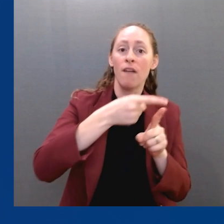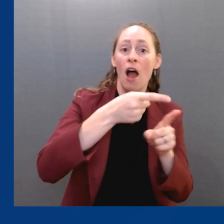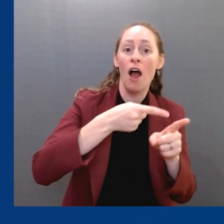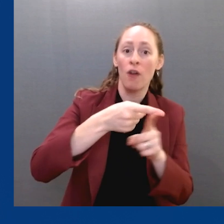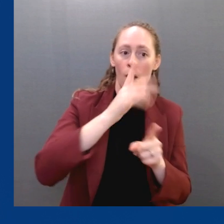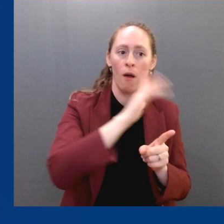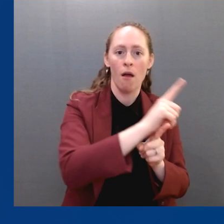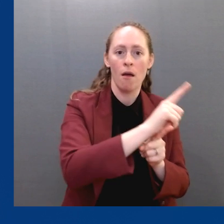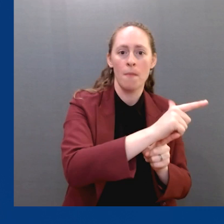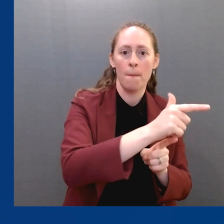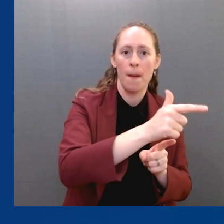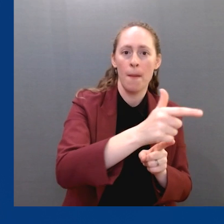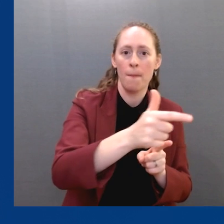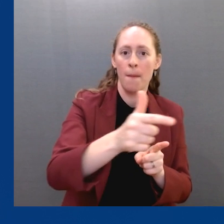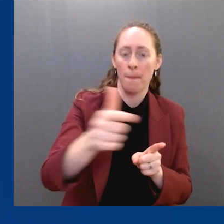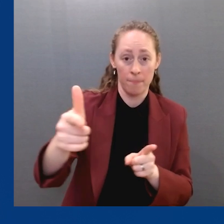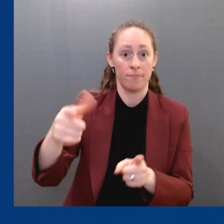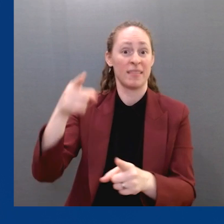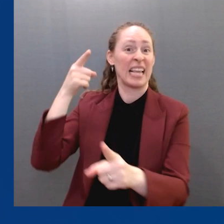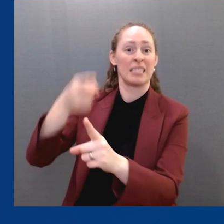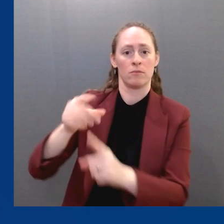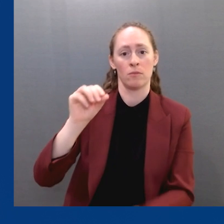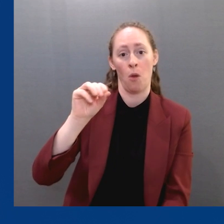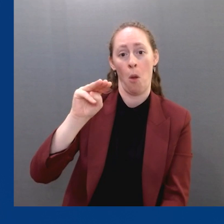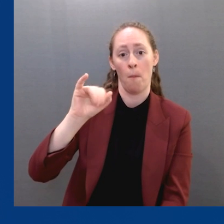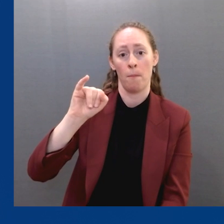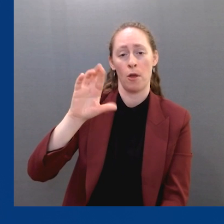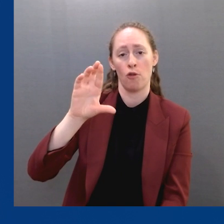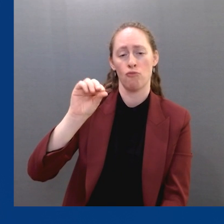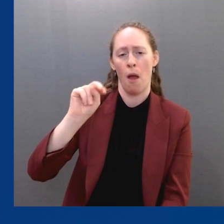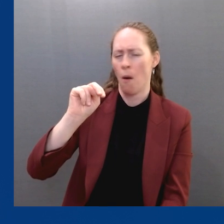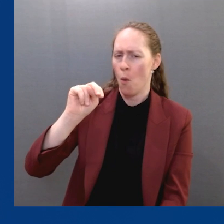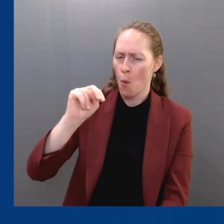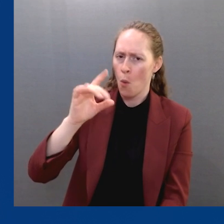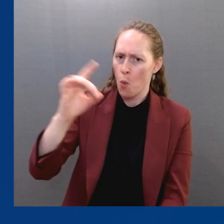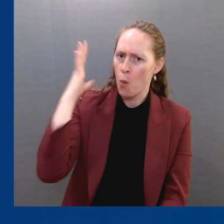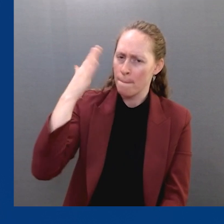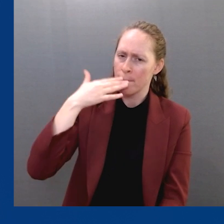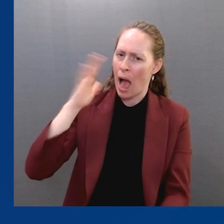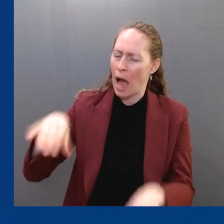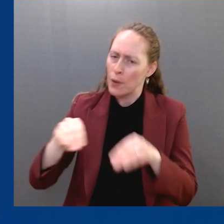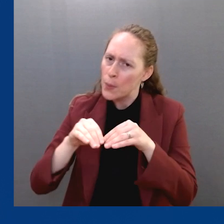where we are right now. Next slide. And if you look at that, that really gets translated